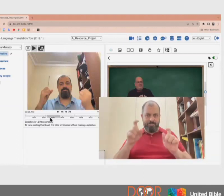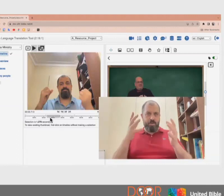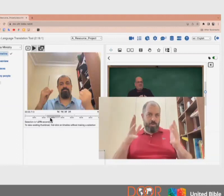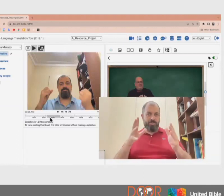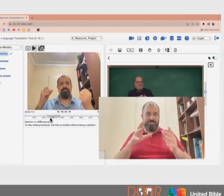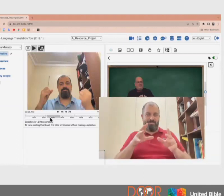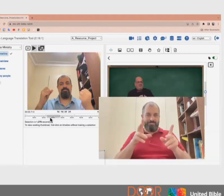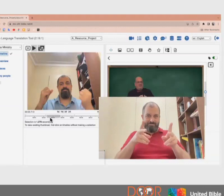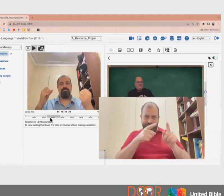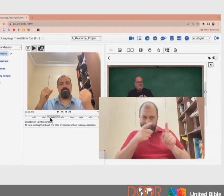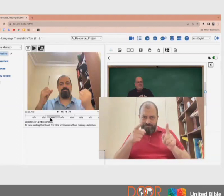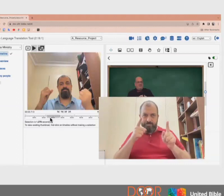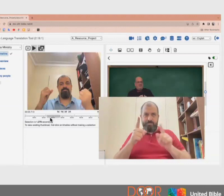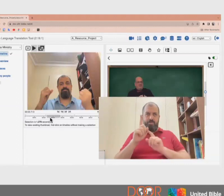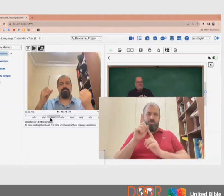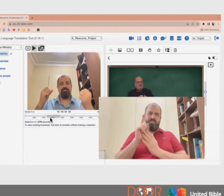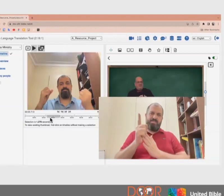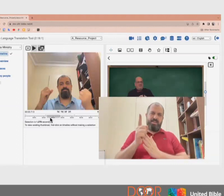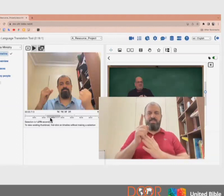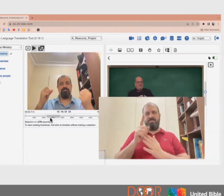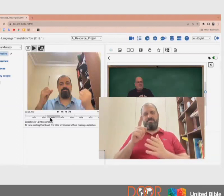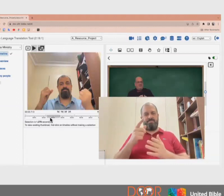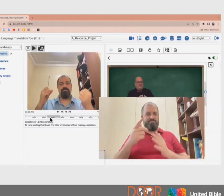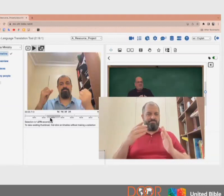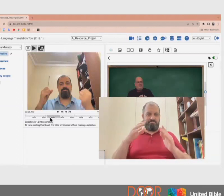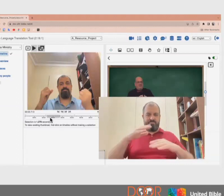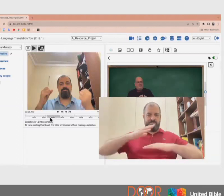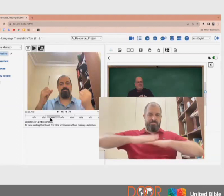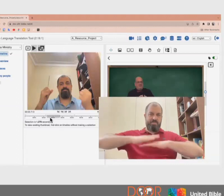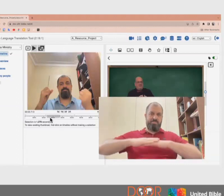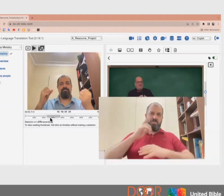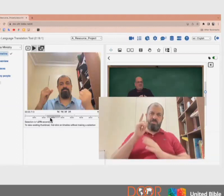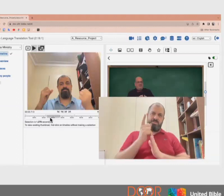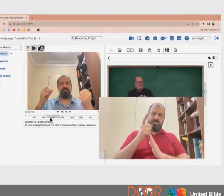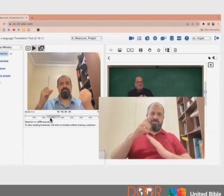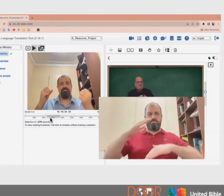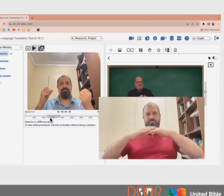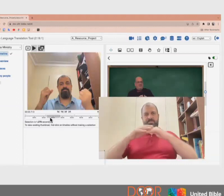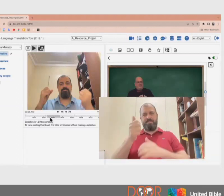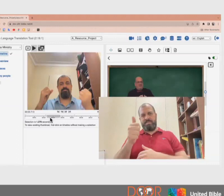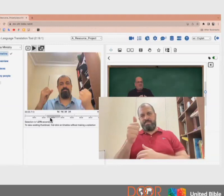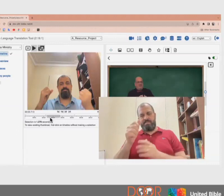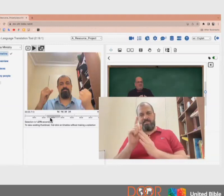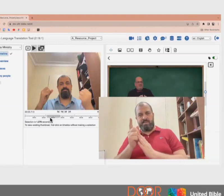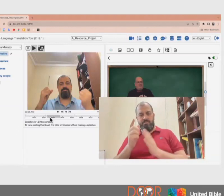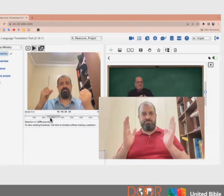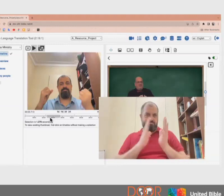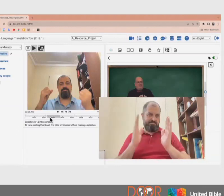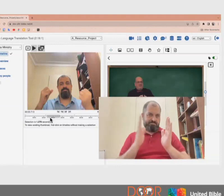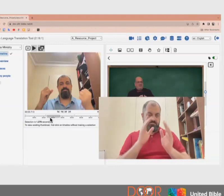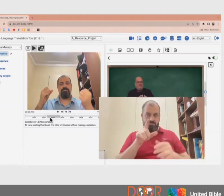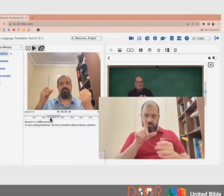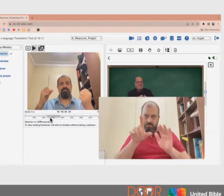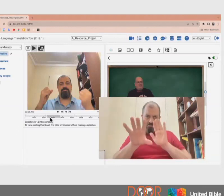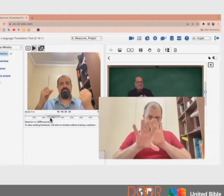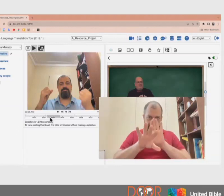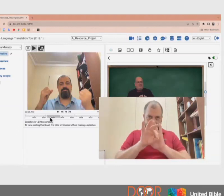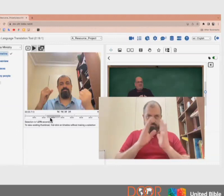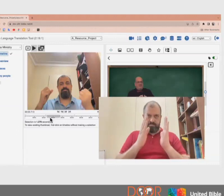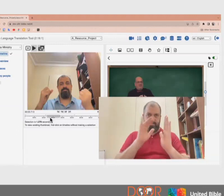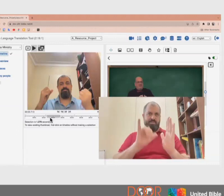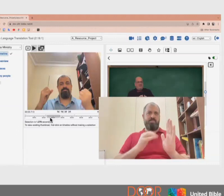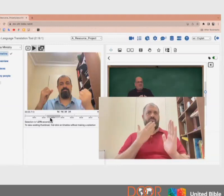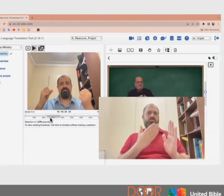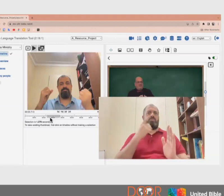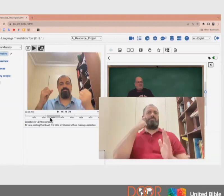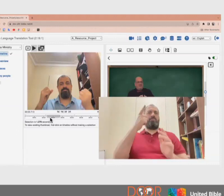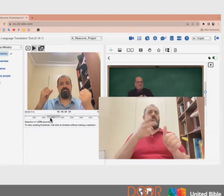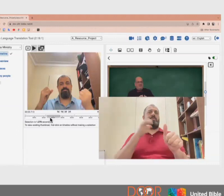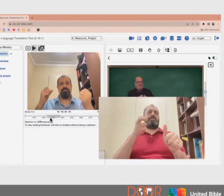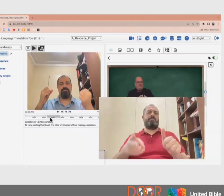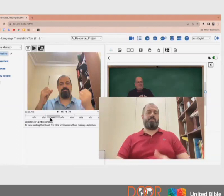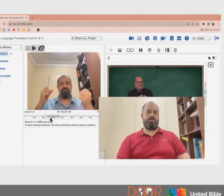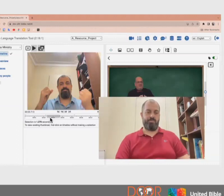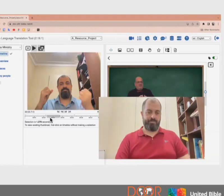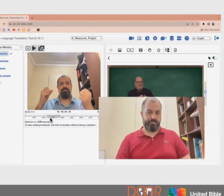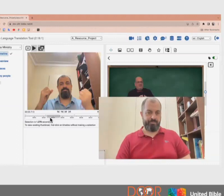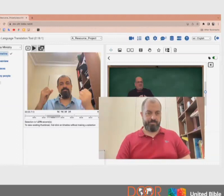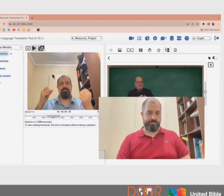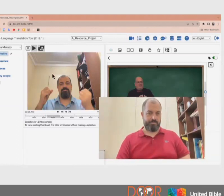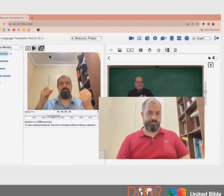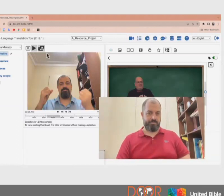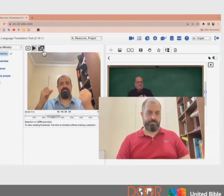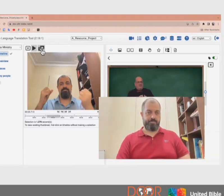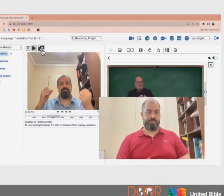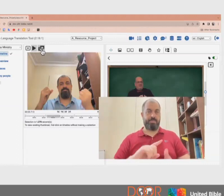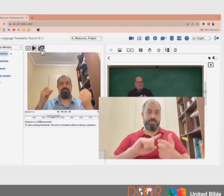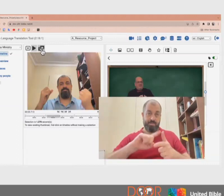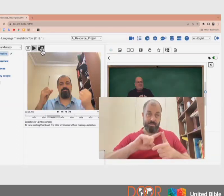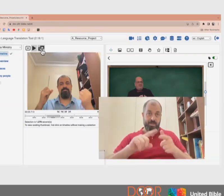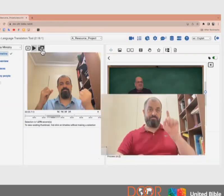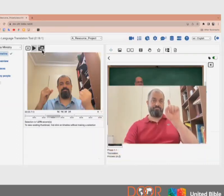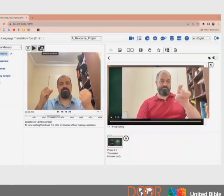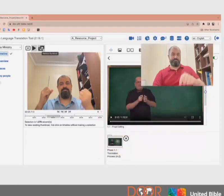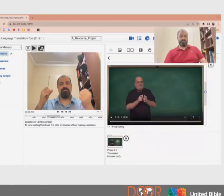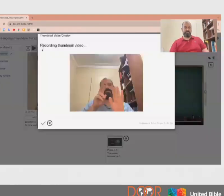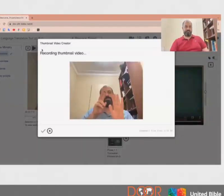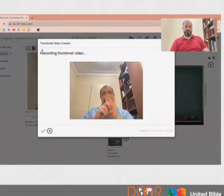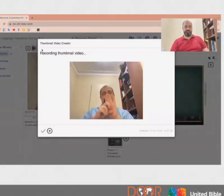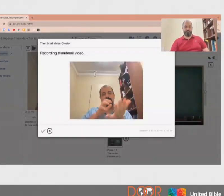It can be anywhere from 1 s up to 10 s. The thumbnail. And once you select the amount of video that you want.